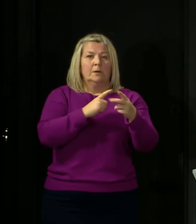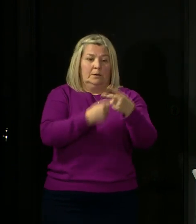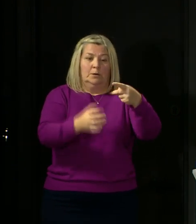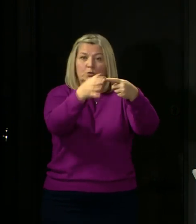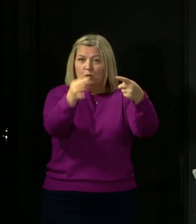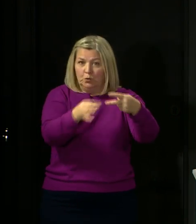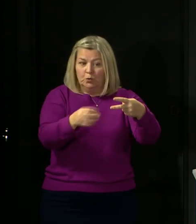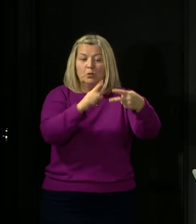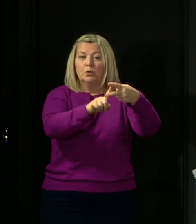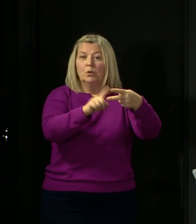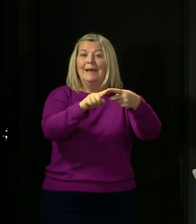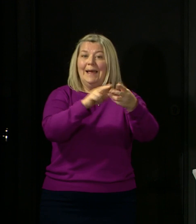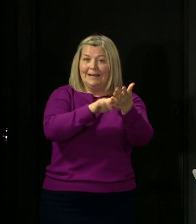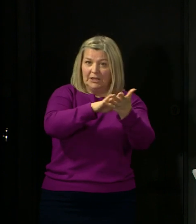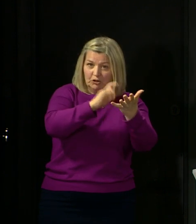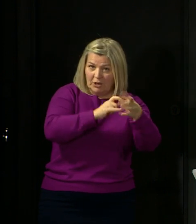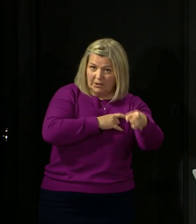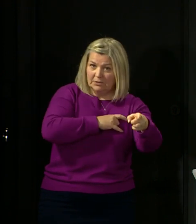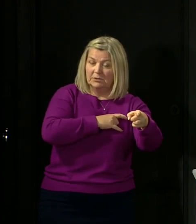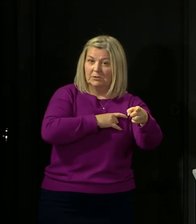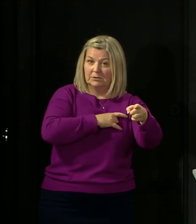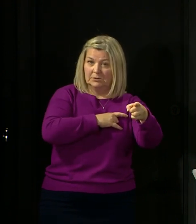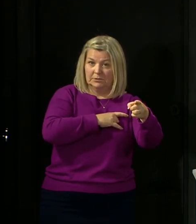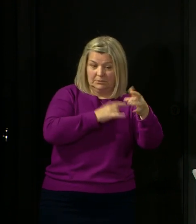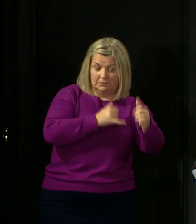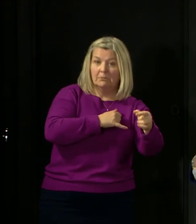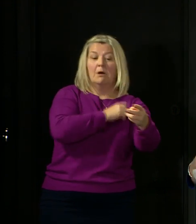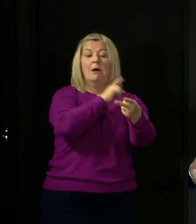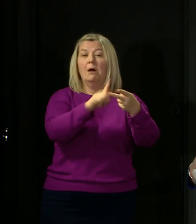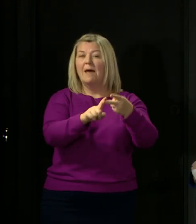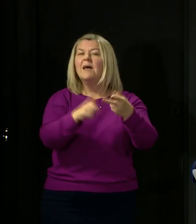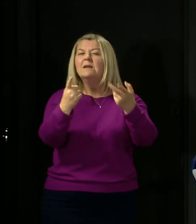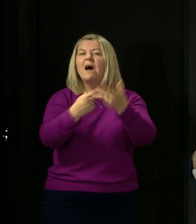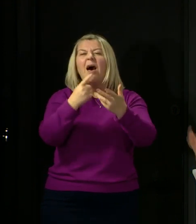programme, the NHS testing programme, and the drive through centres that are part of